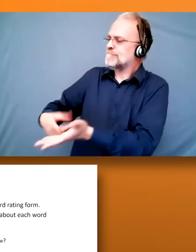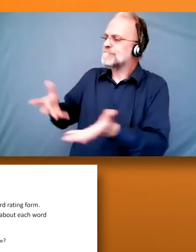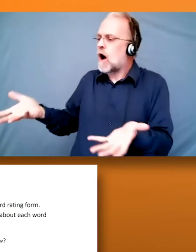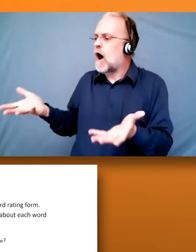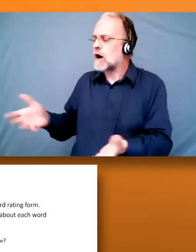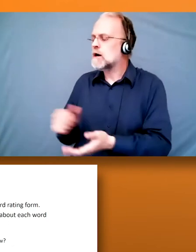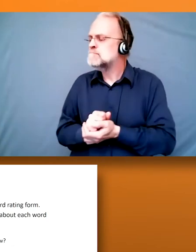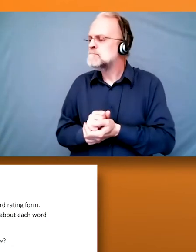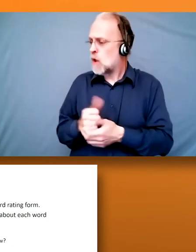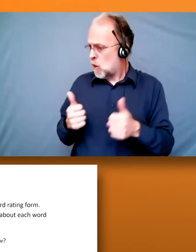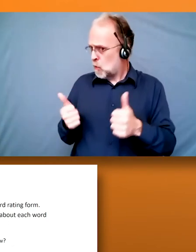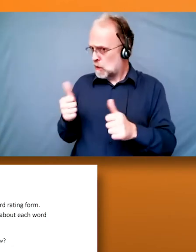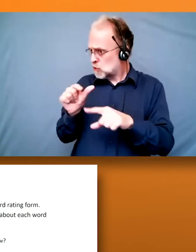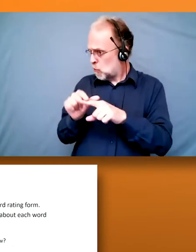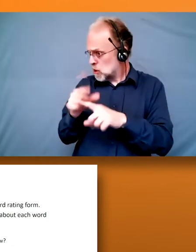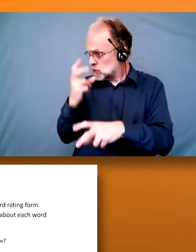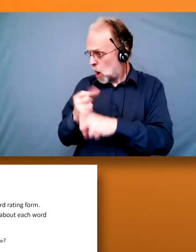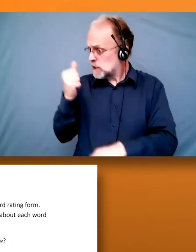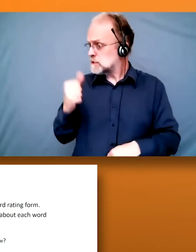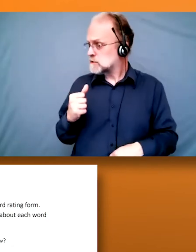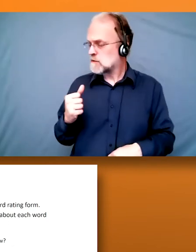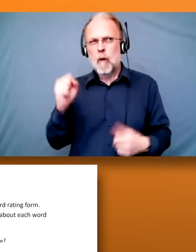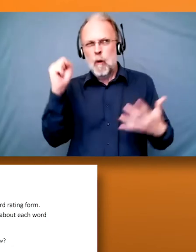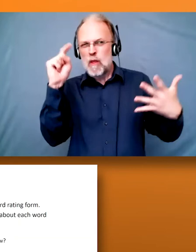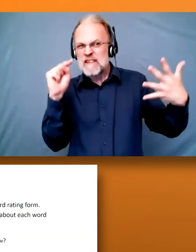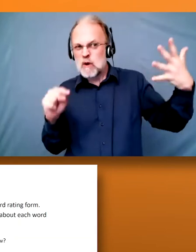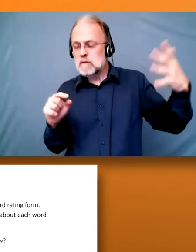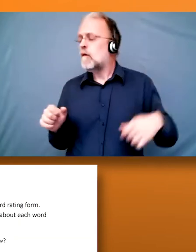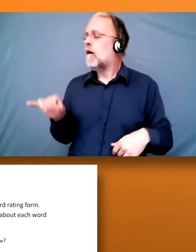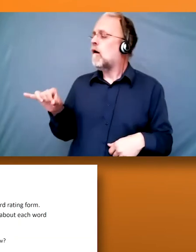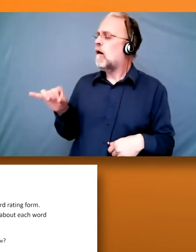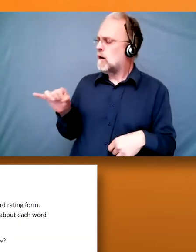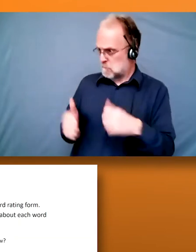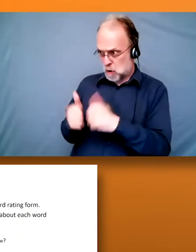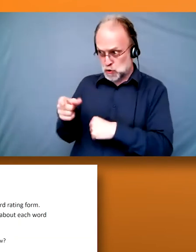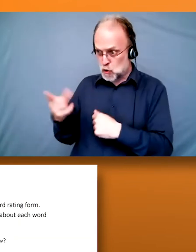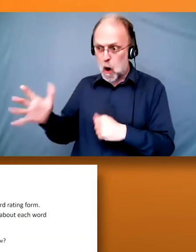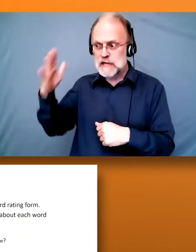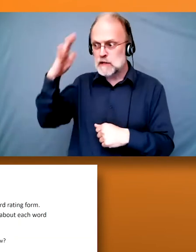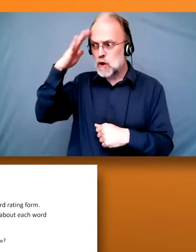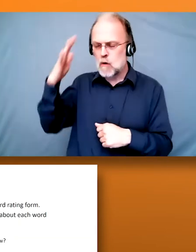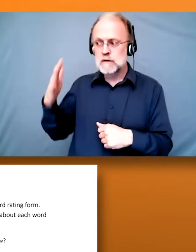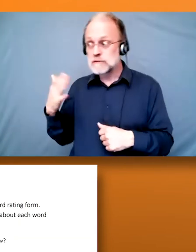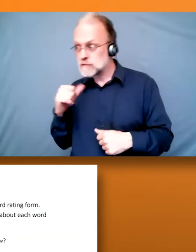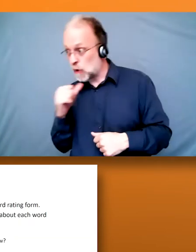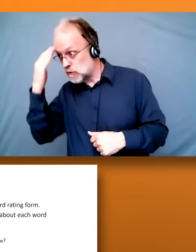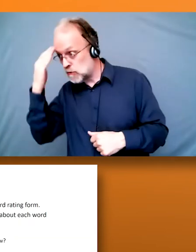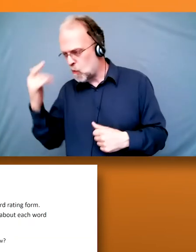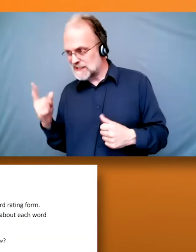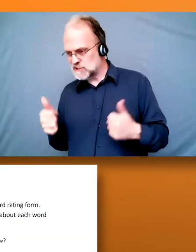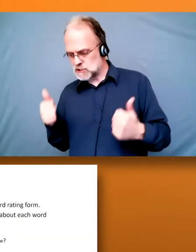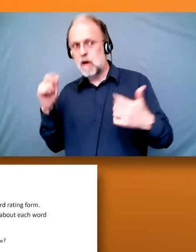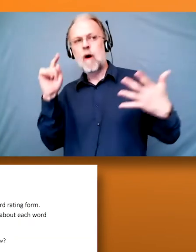So which of these words do you think are the hardest? Which ones do you think most of you already know or don't know?